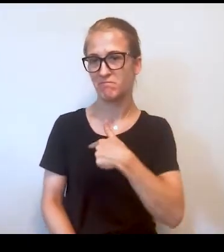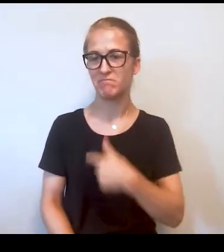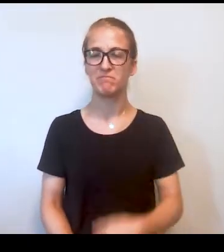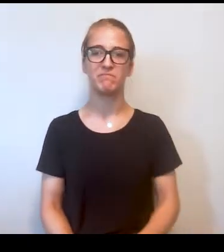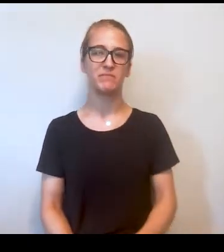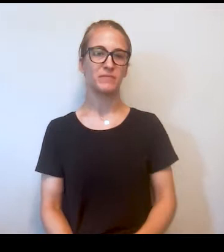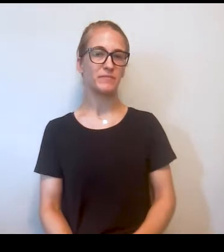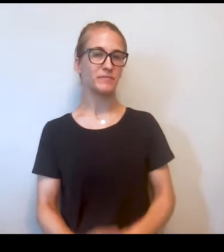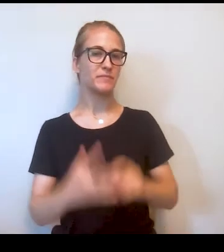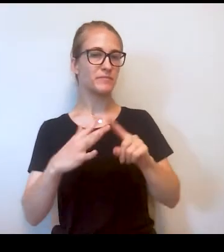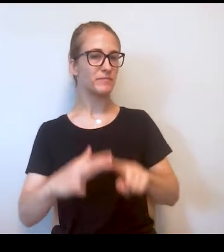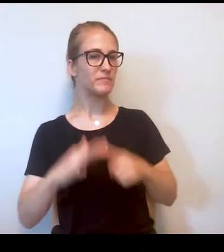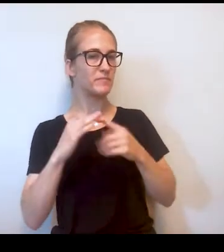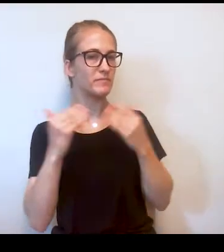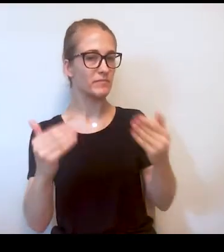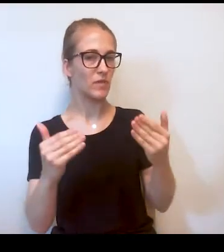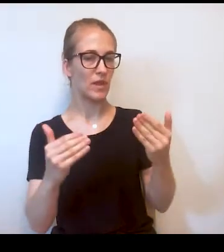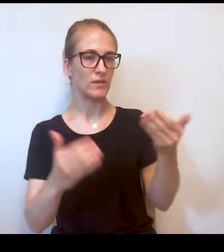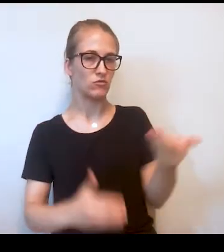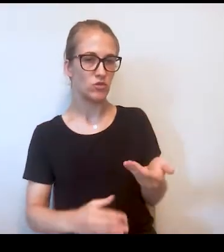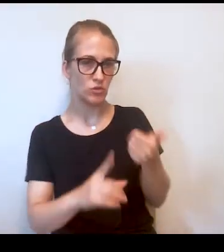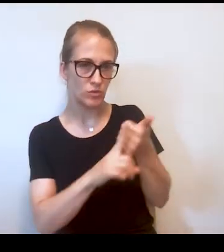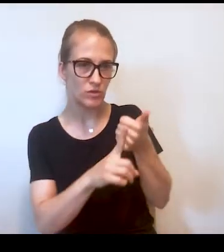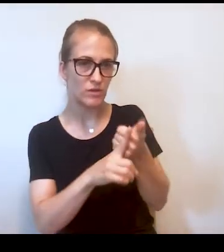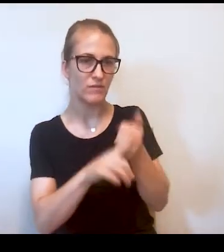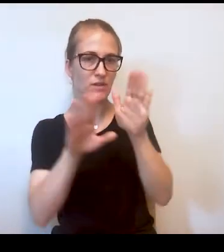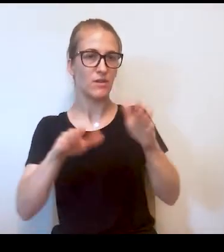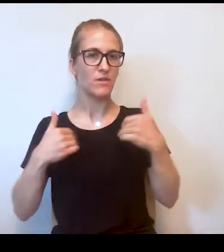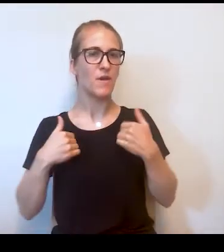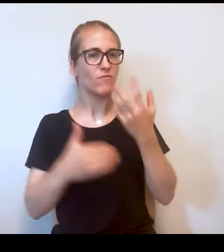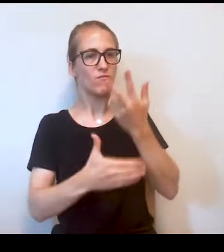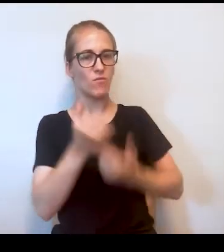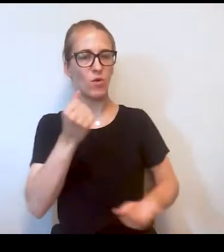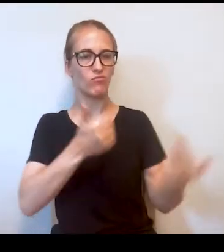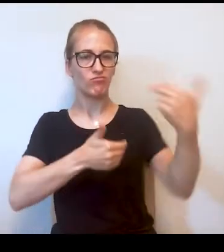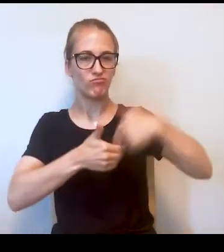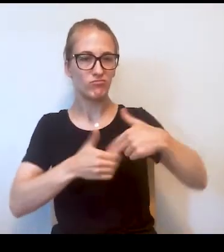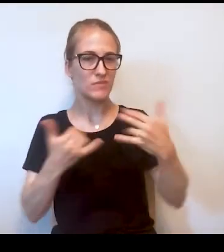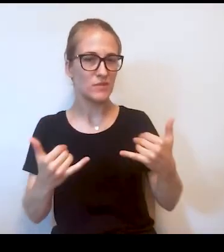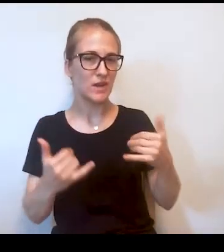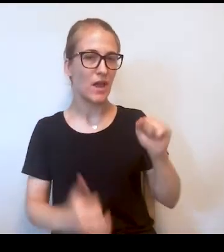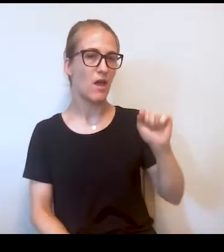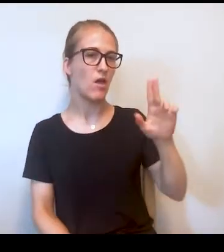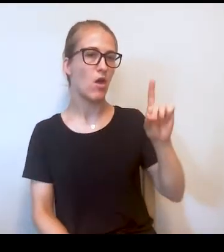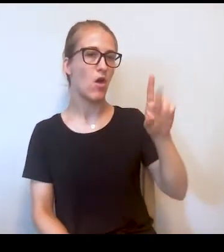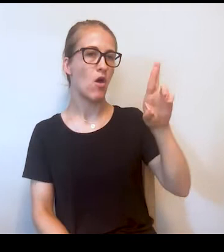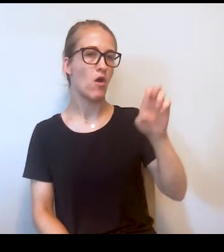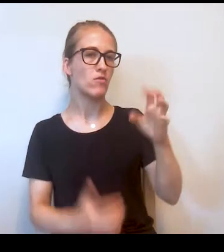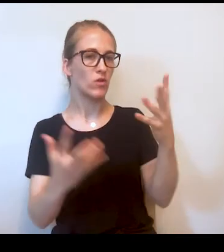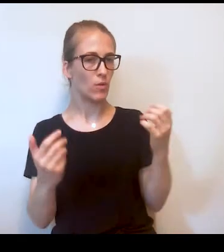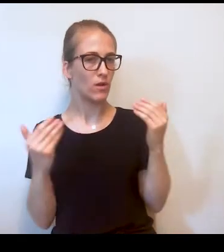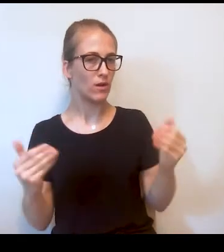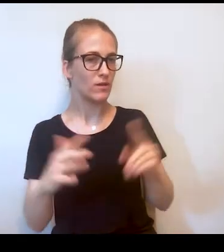[Katrin] And let's start by introducing yourselves. It's great to have both of you on the panel. Audre, if you want to start.